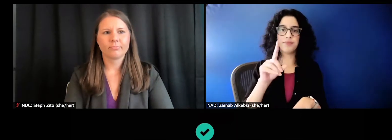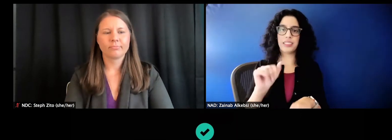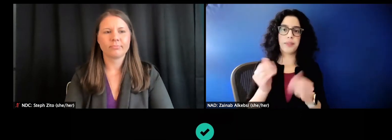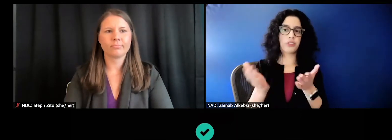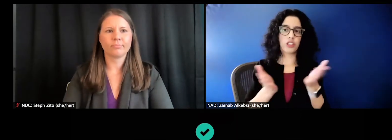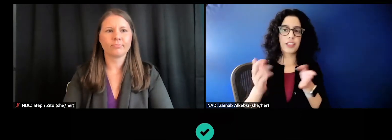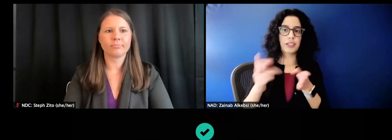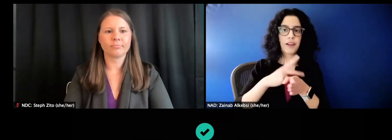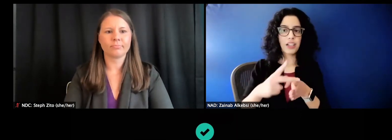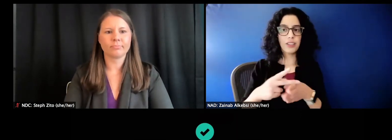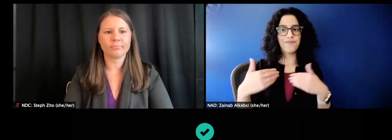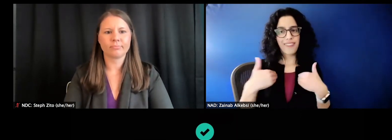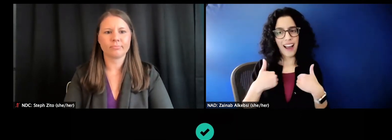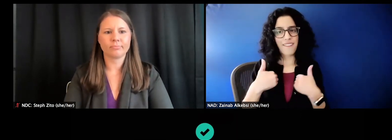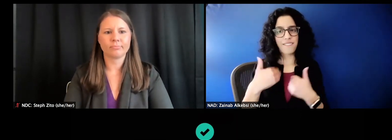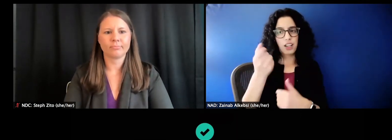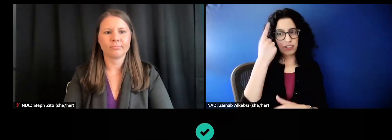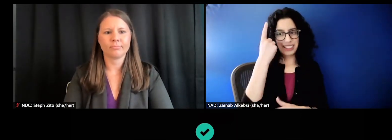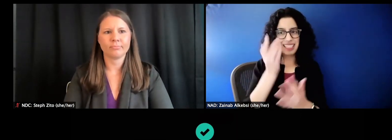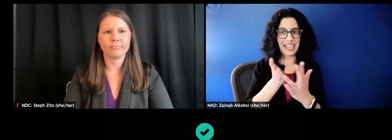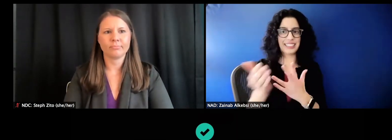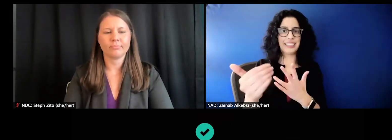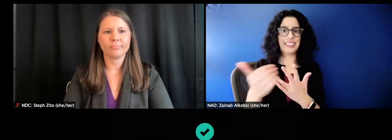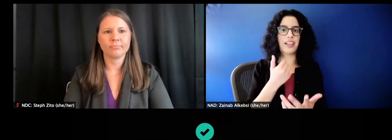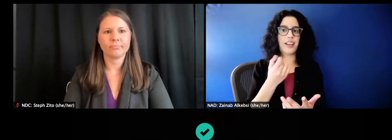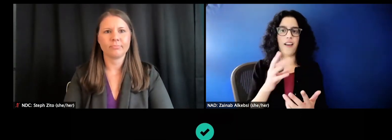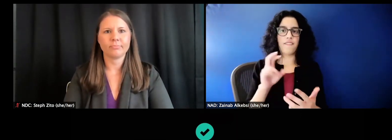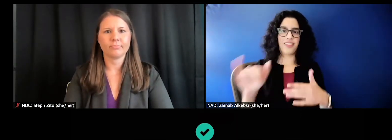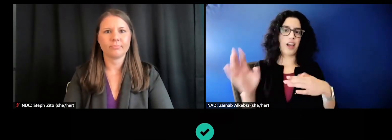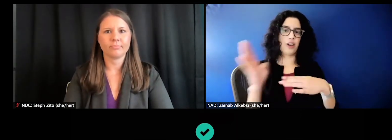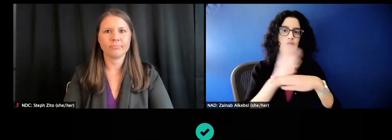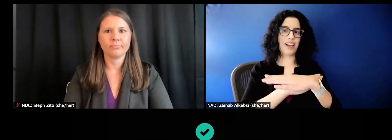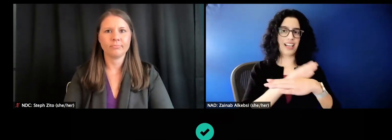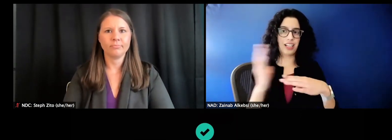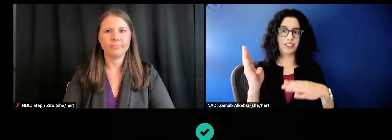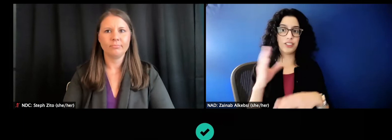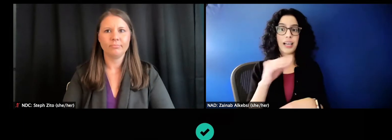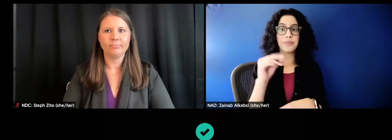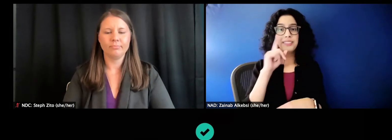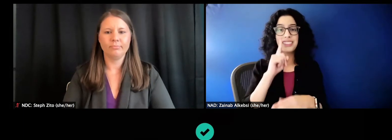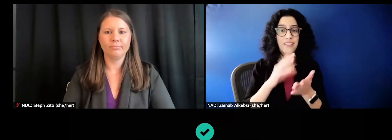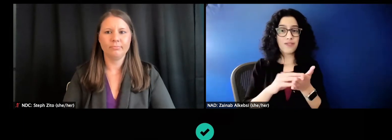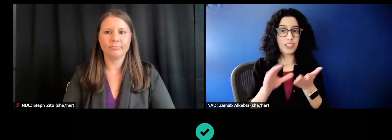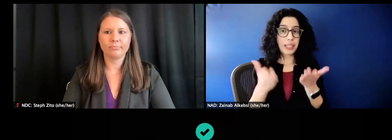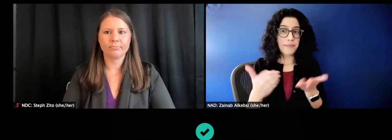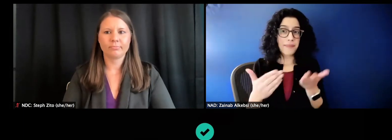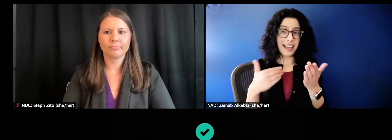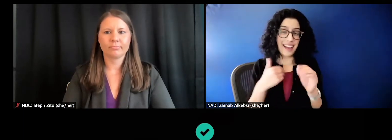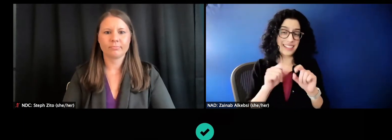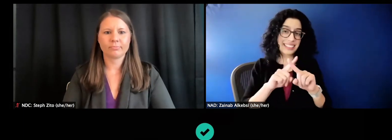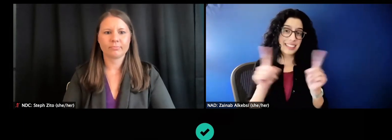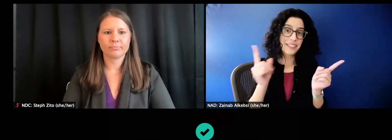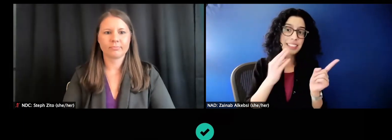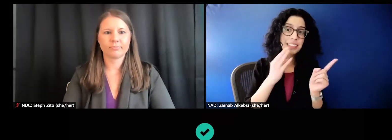the disability service professionals have an understanding of that range and that deaf students will all